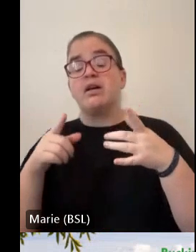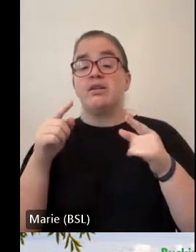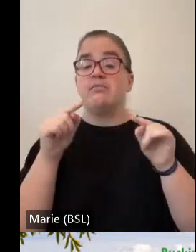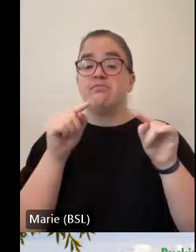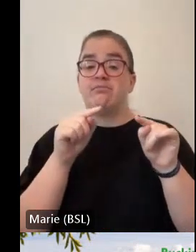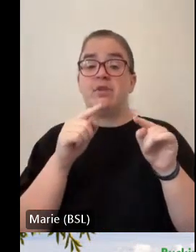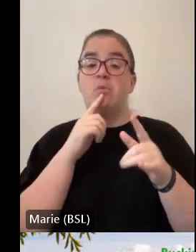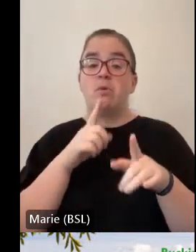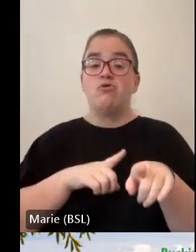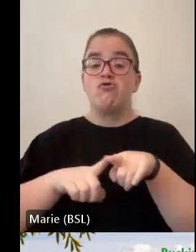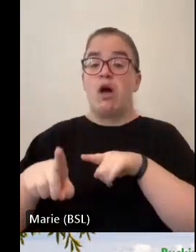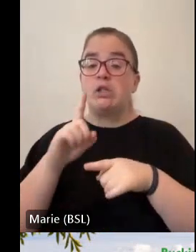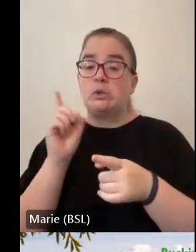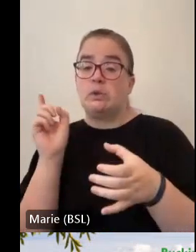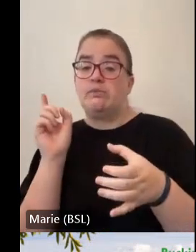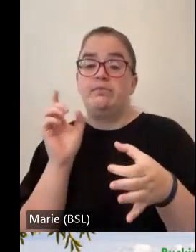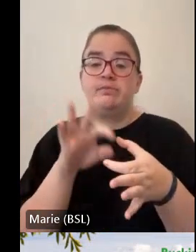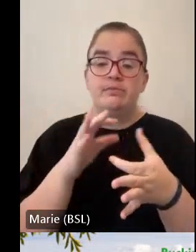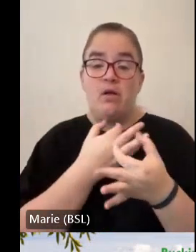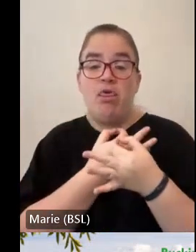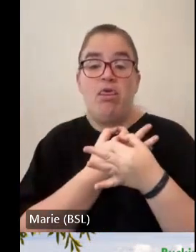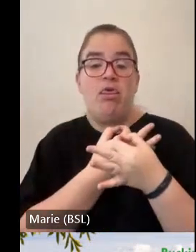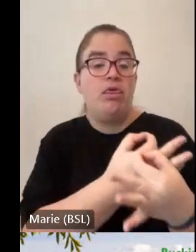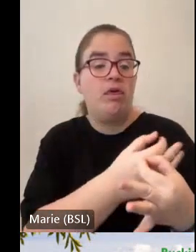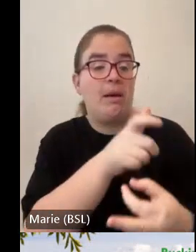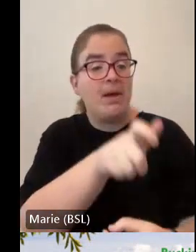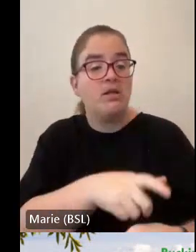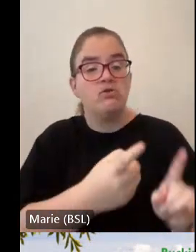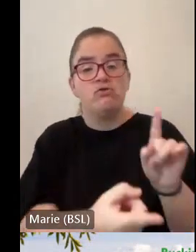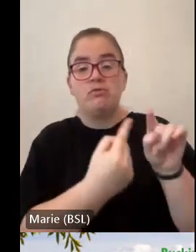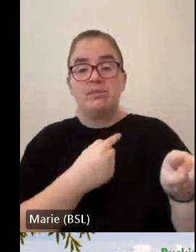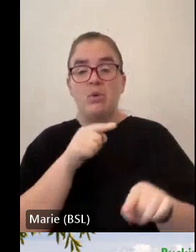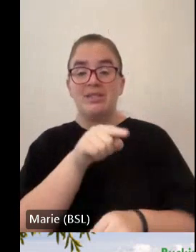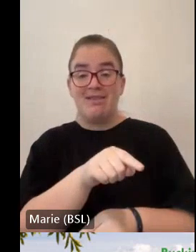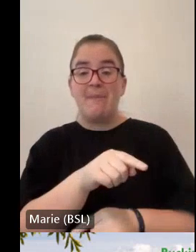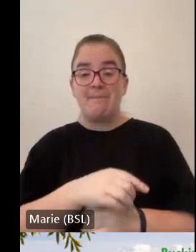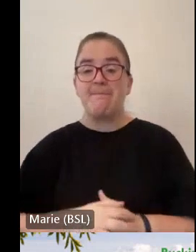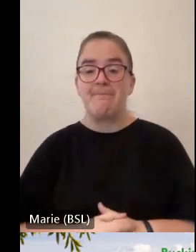factors to then try and hook somebody to respond to a scam.